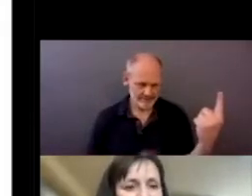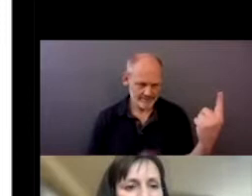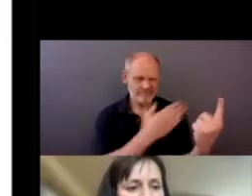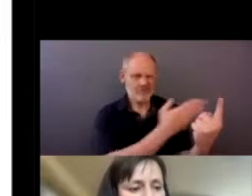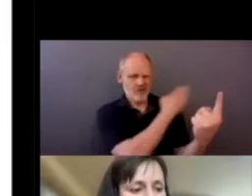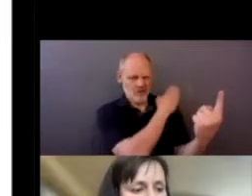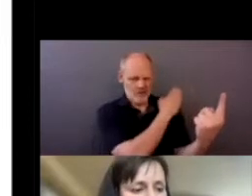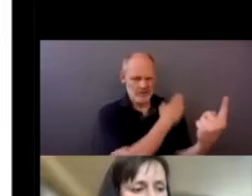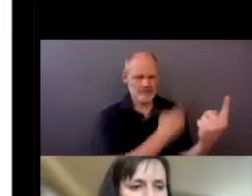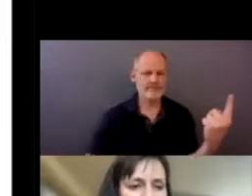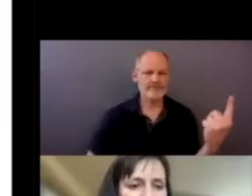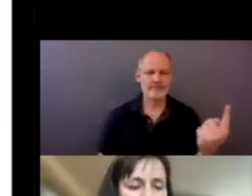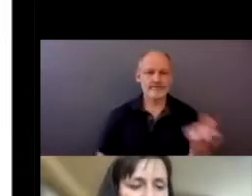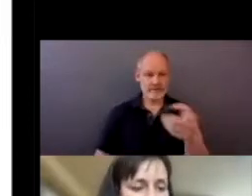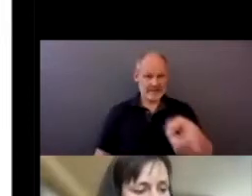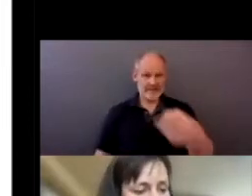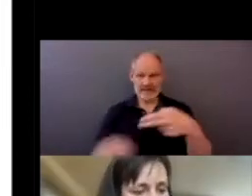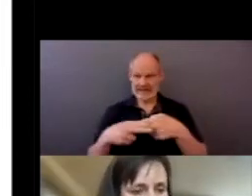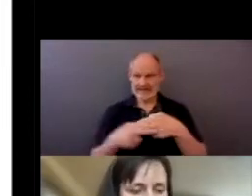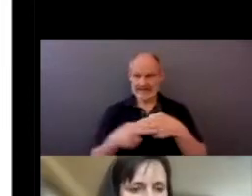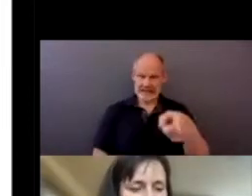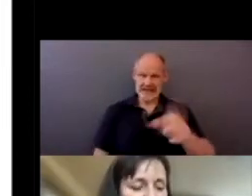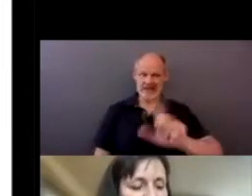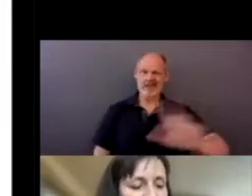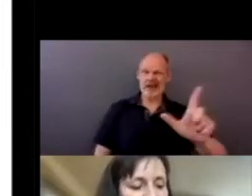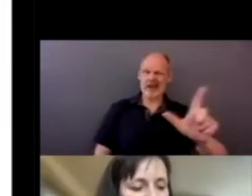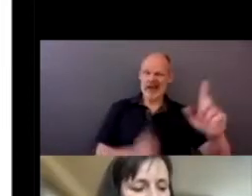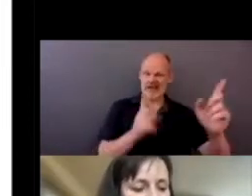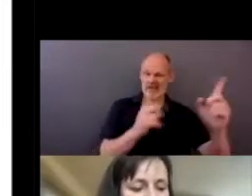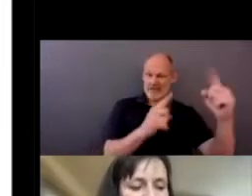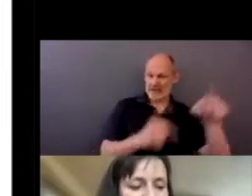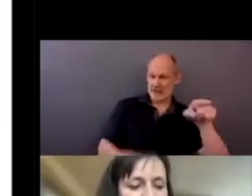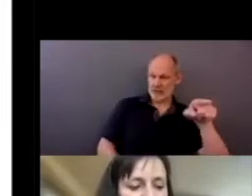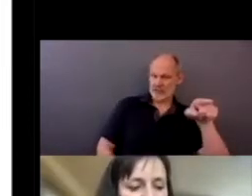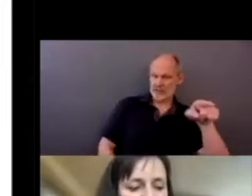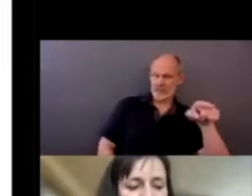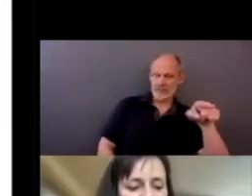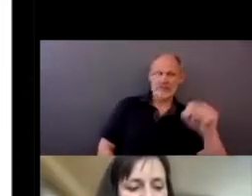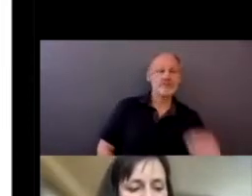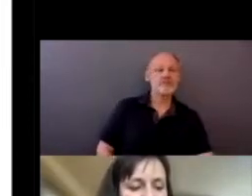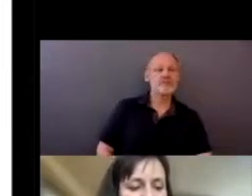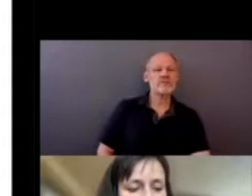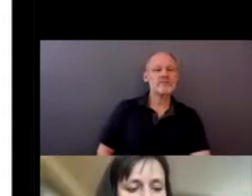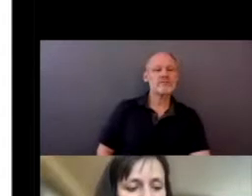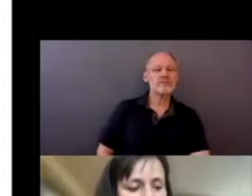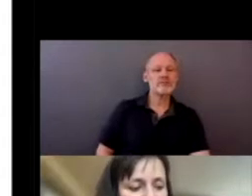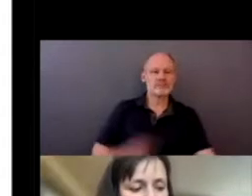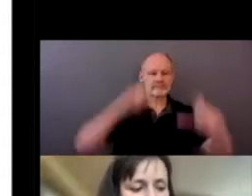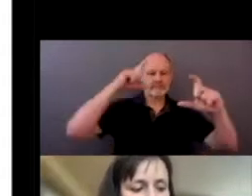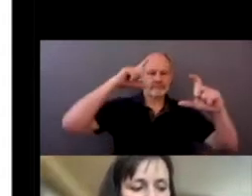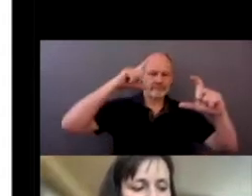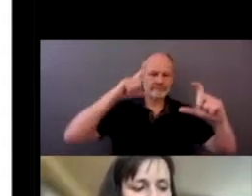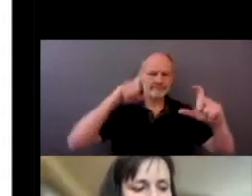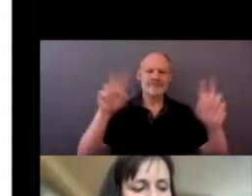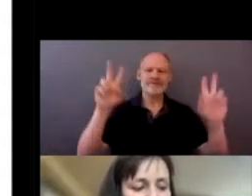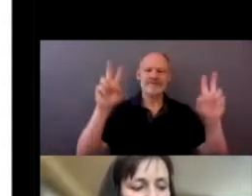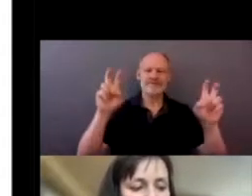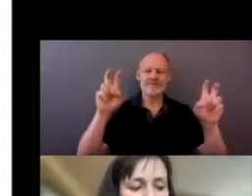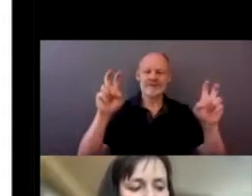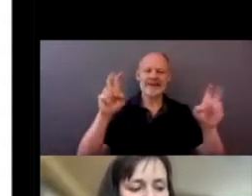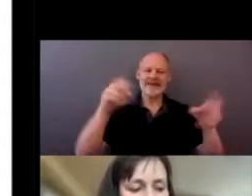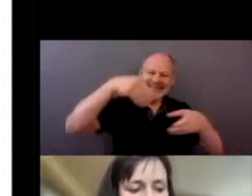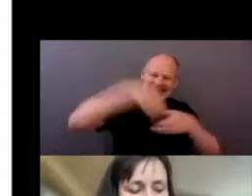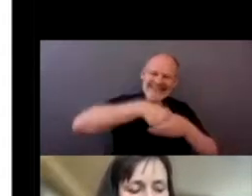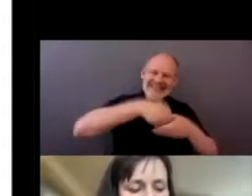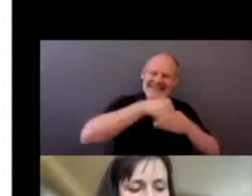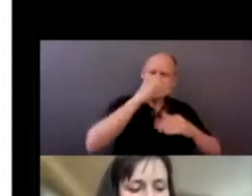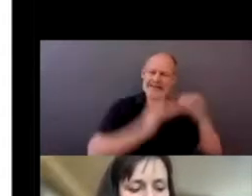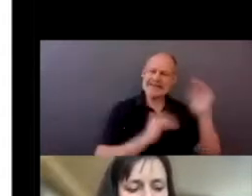So the picture on the left is an image of an art gallery access program showing one docent leading